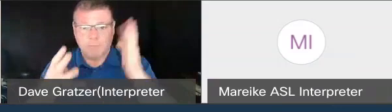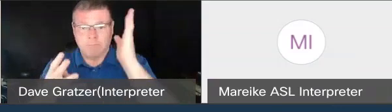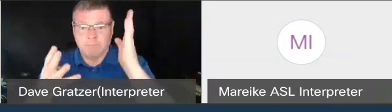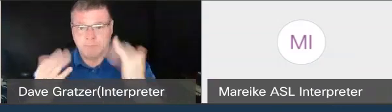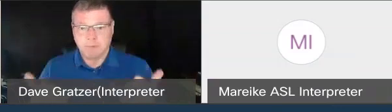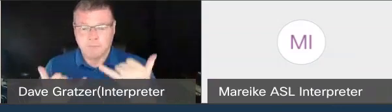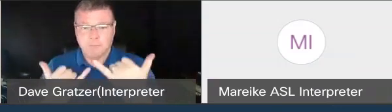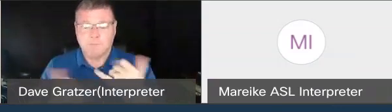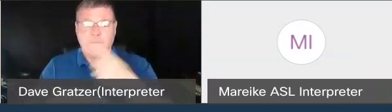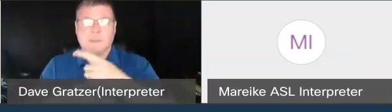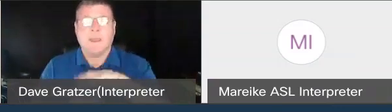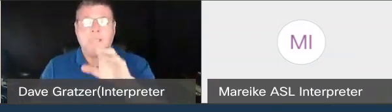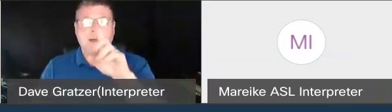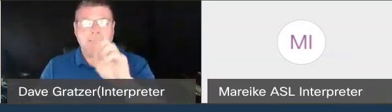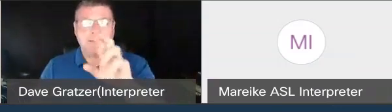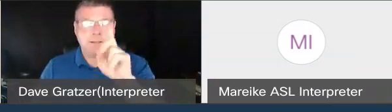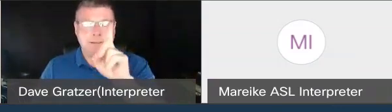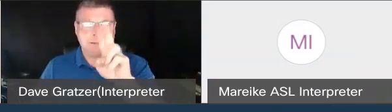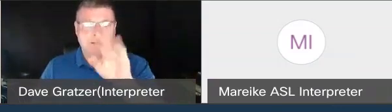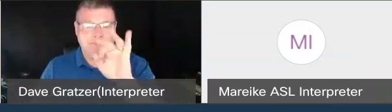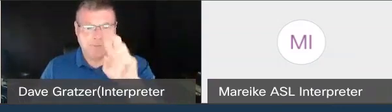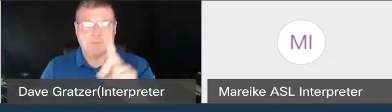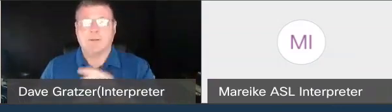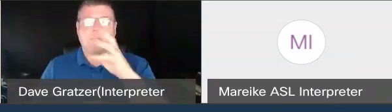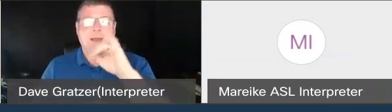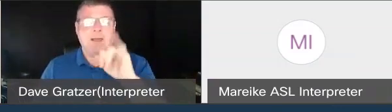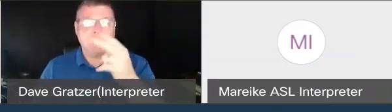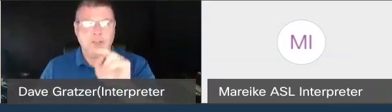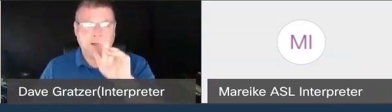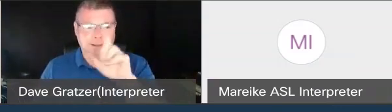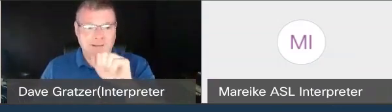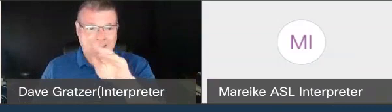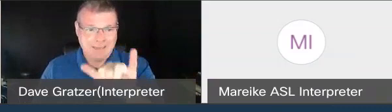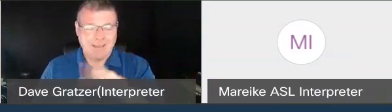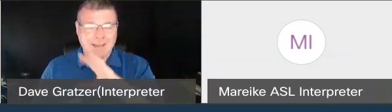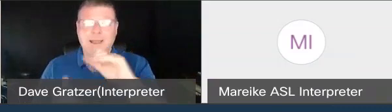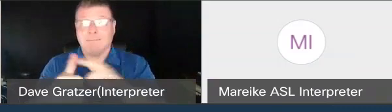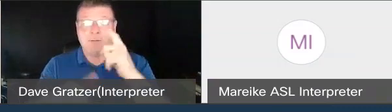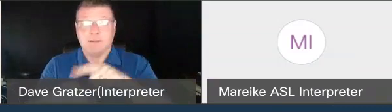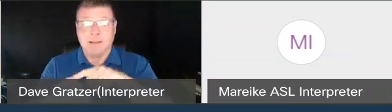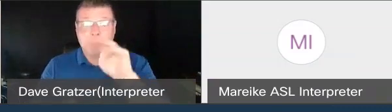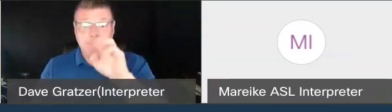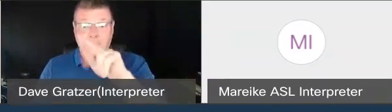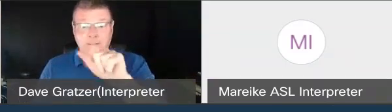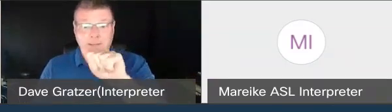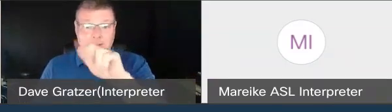Welcome back to Dr. James Dunford and John Liening. And welcome for the first time from Montana, proudly my state home,